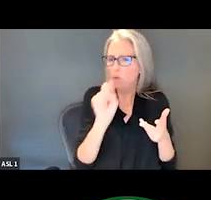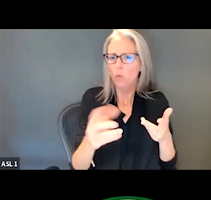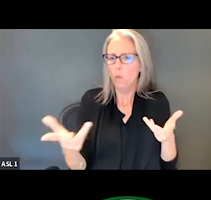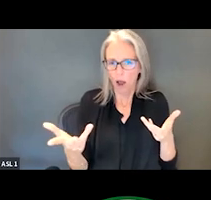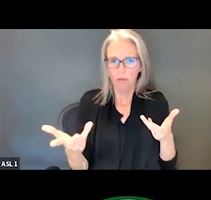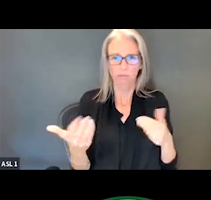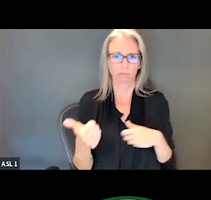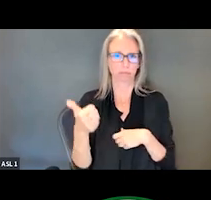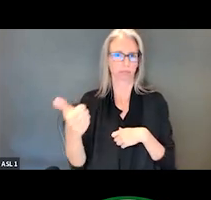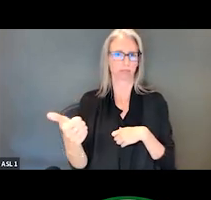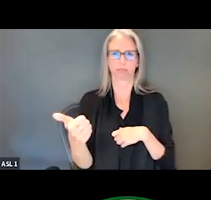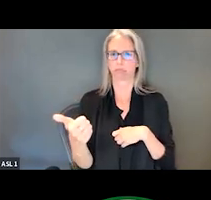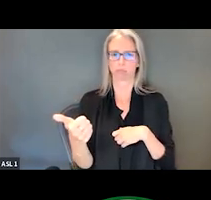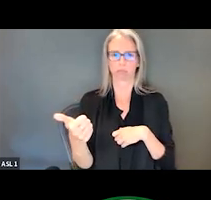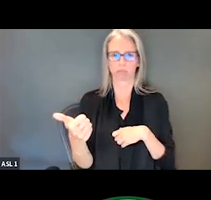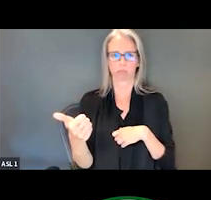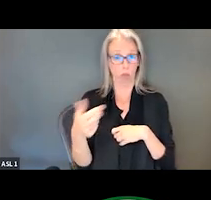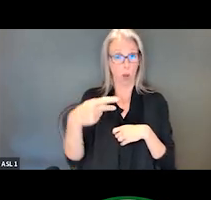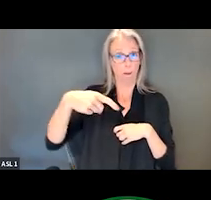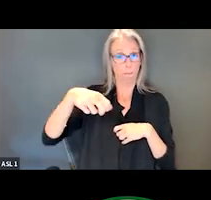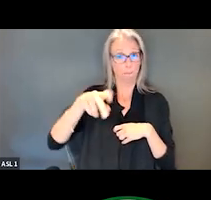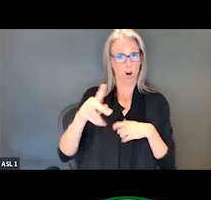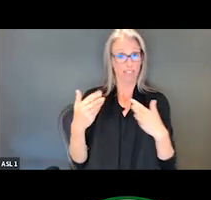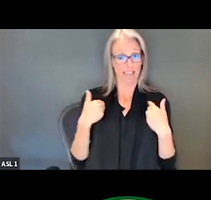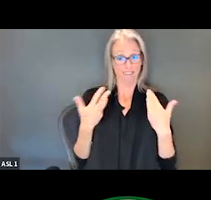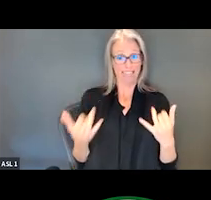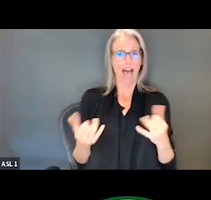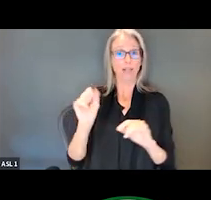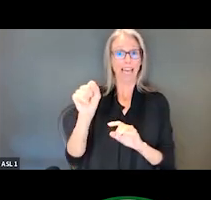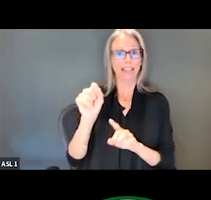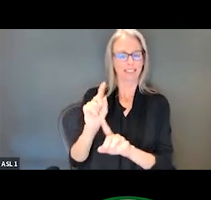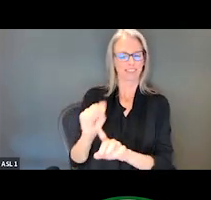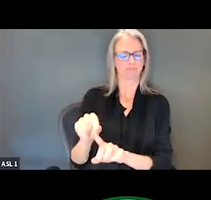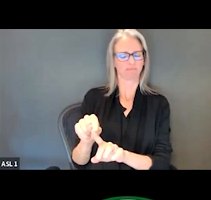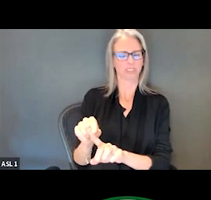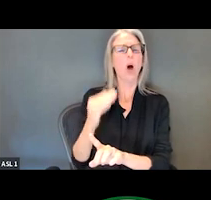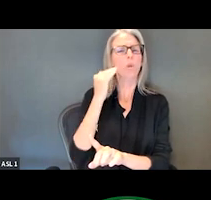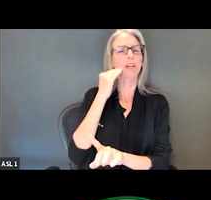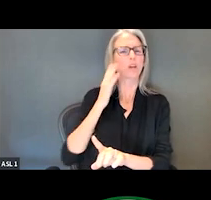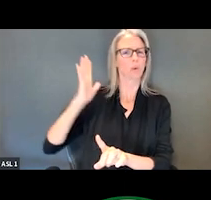But we're committing to do it really well from here on. So tell us, you know, how we can do better.